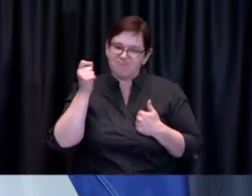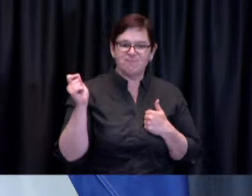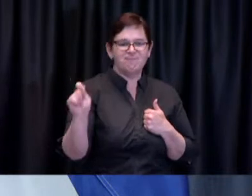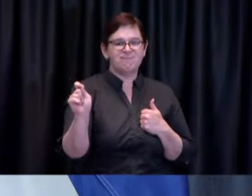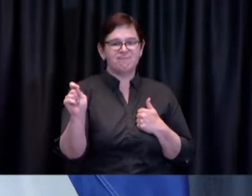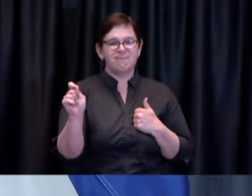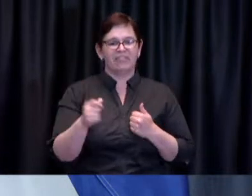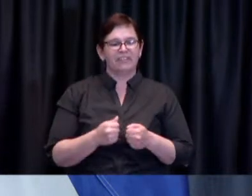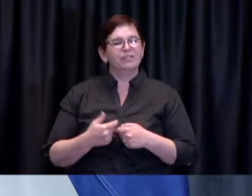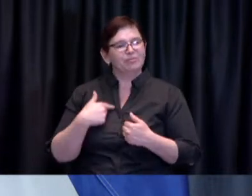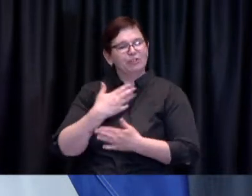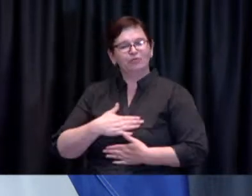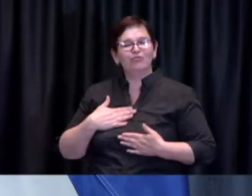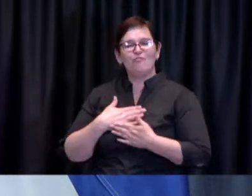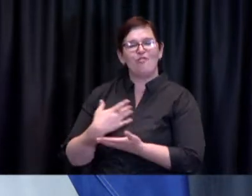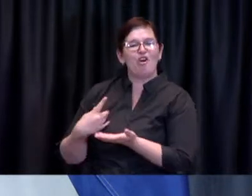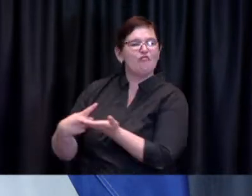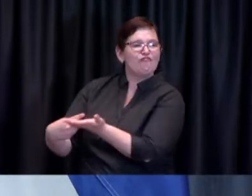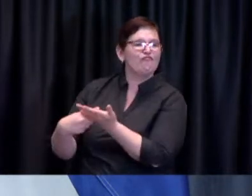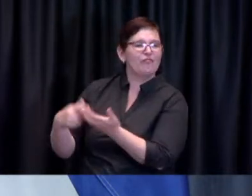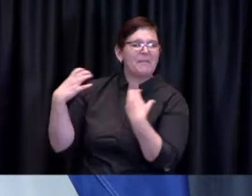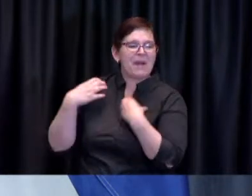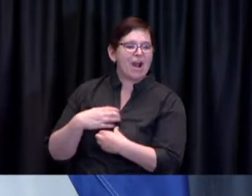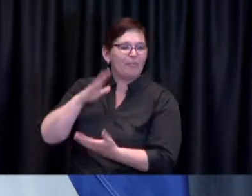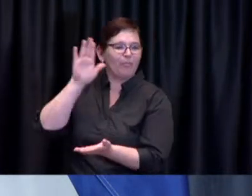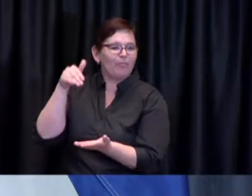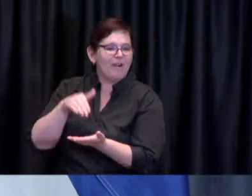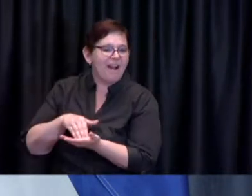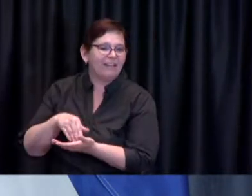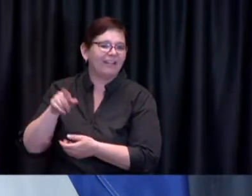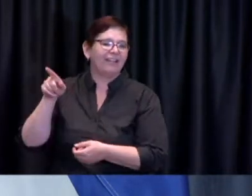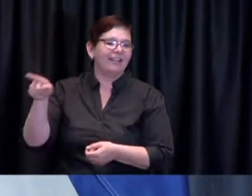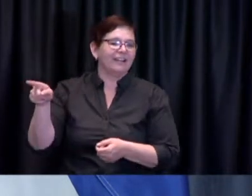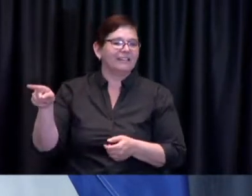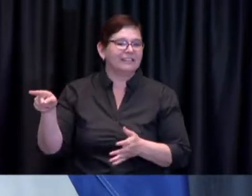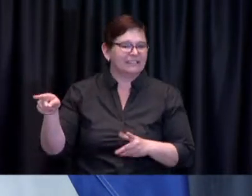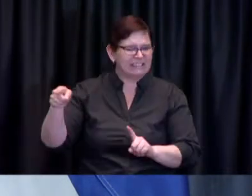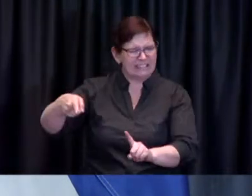and we agreed that we would have a wager on this historic series first time in 42 years these two